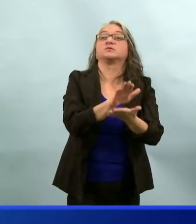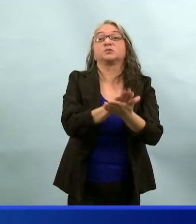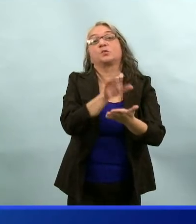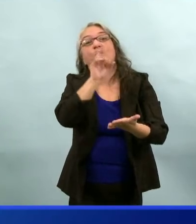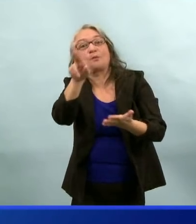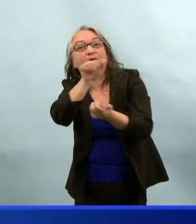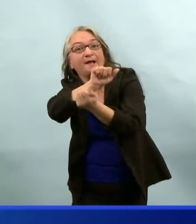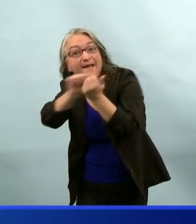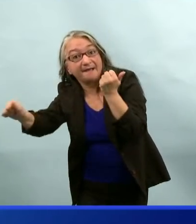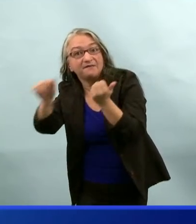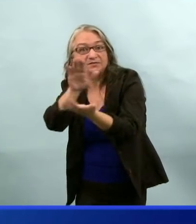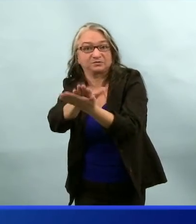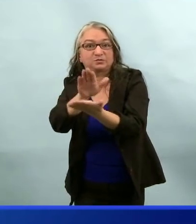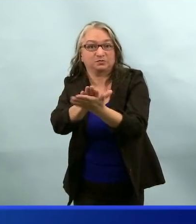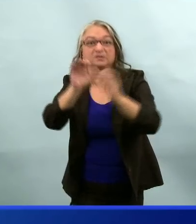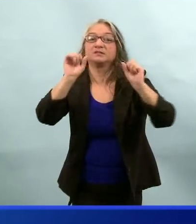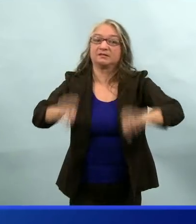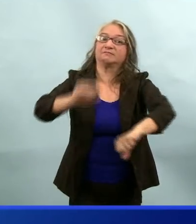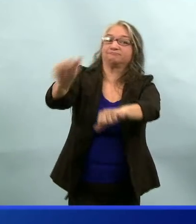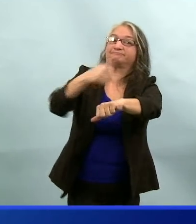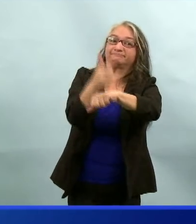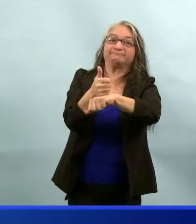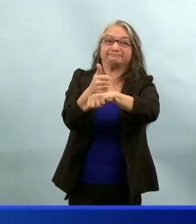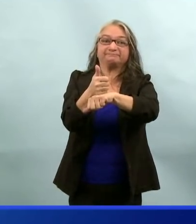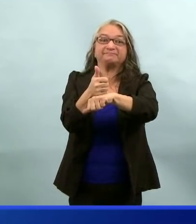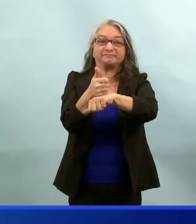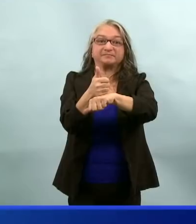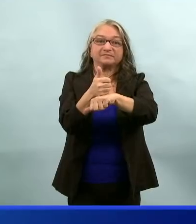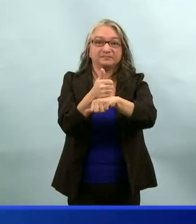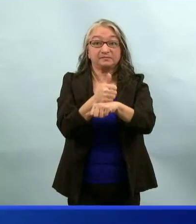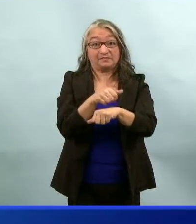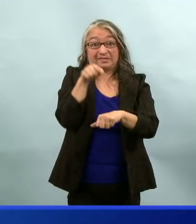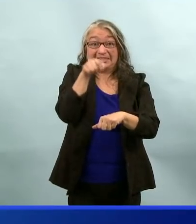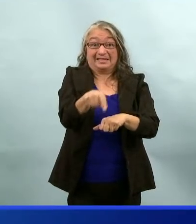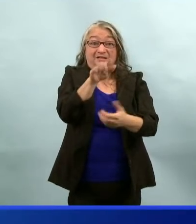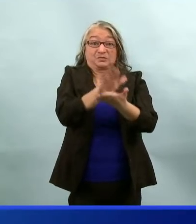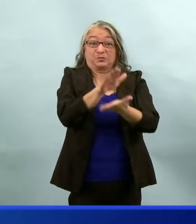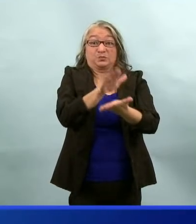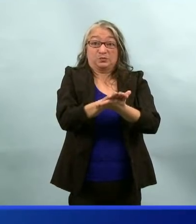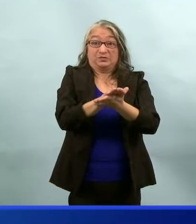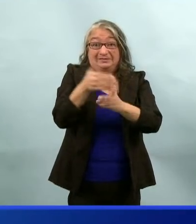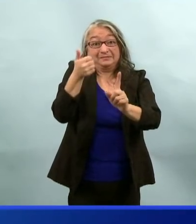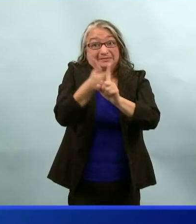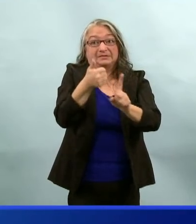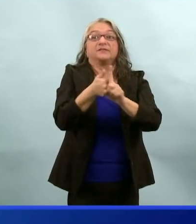schools with clinics will send home information about the vaccine and consent forms to parents and